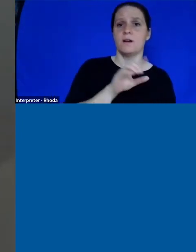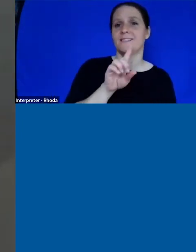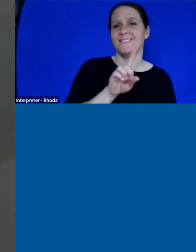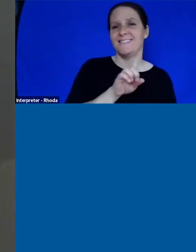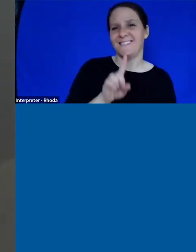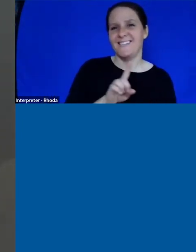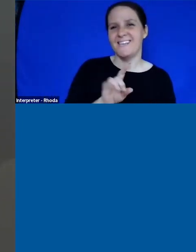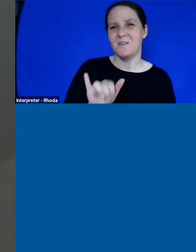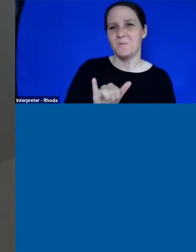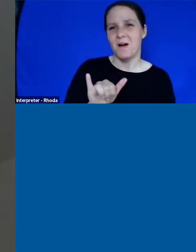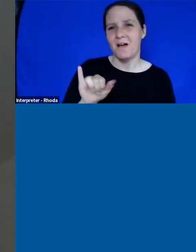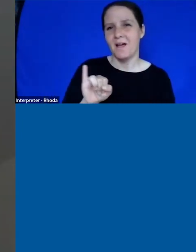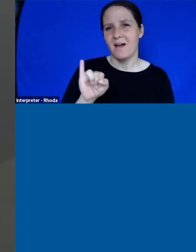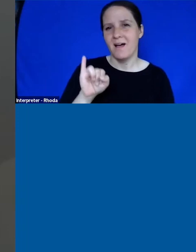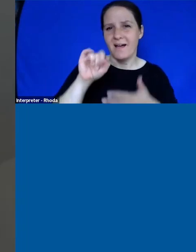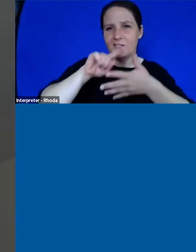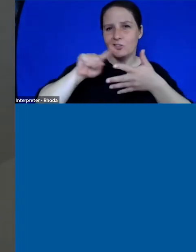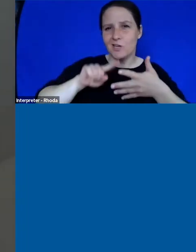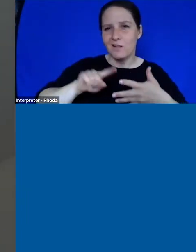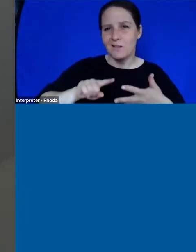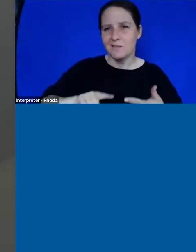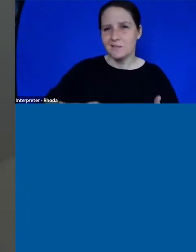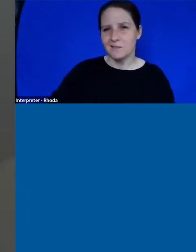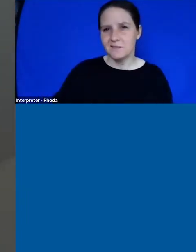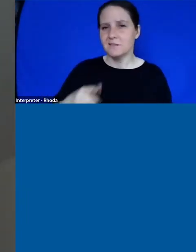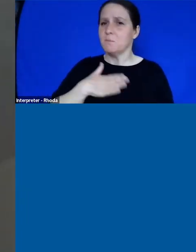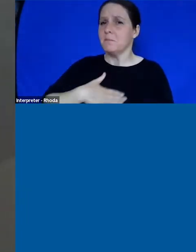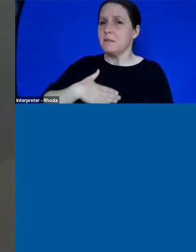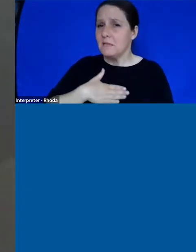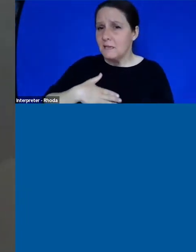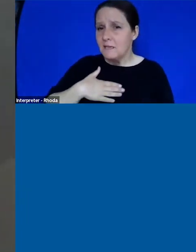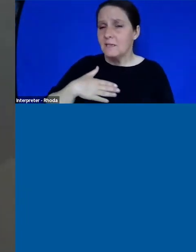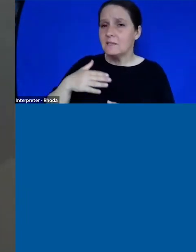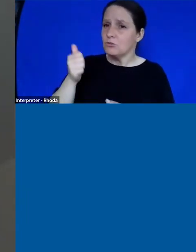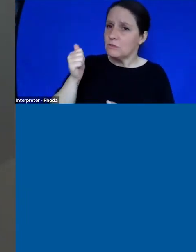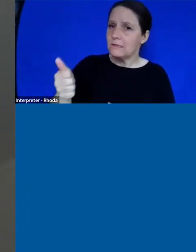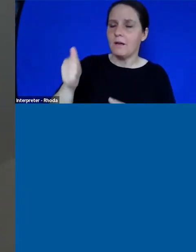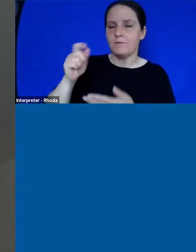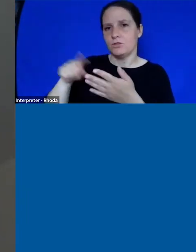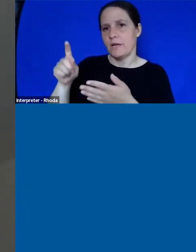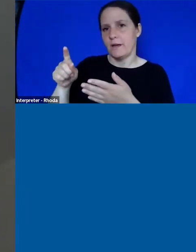that we ask people to use before they come to us for a review, because it's things that anyone can check on your website.